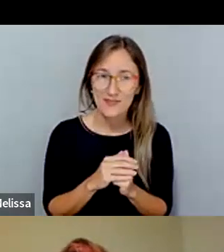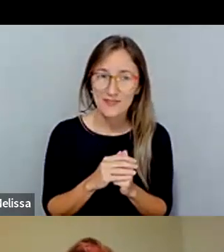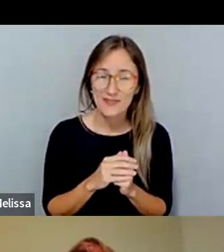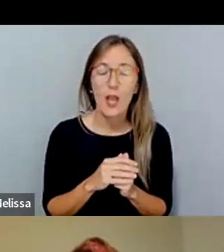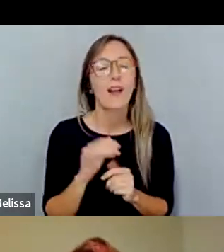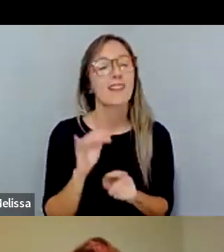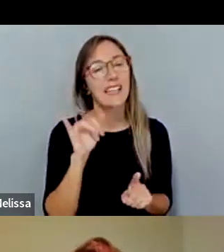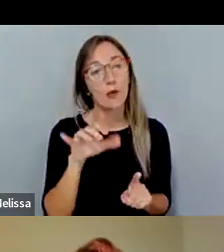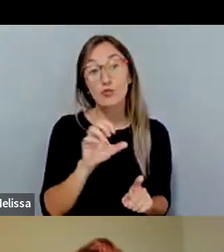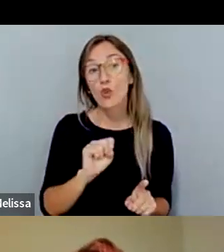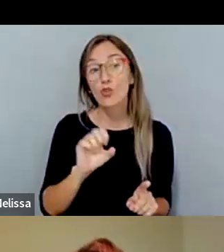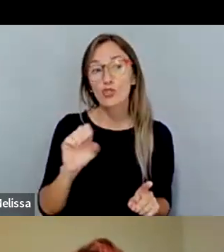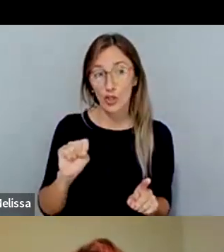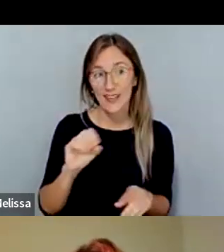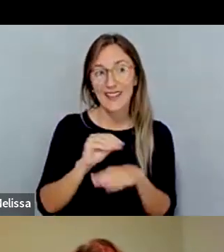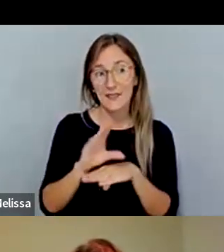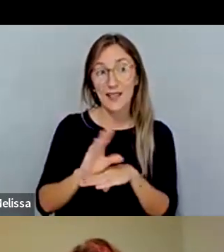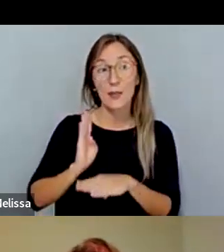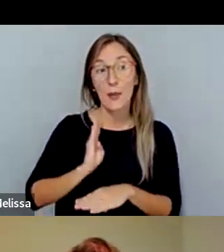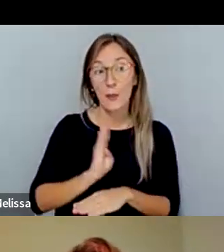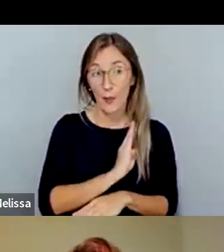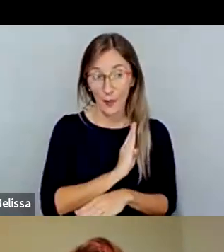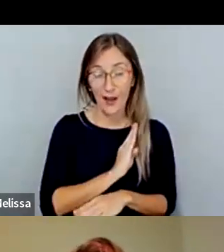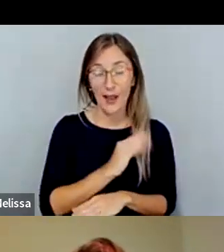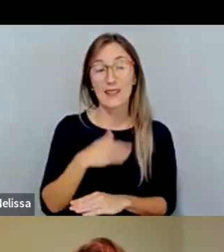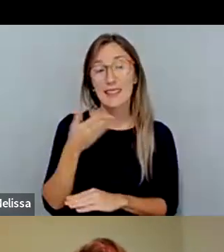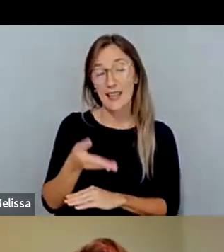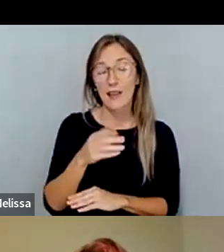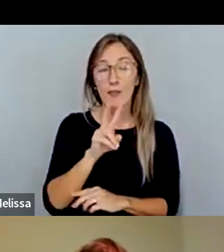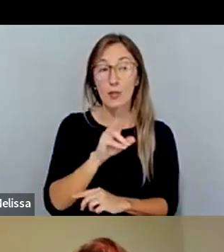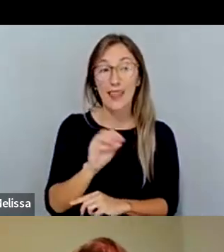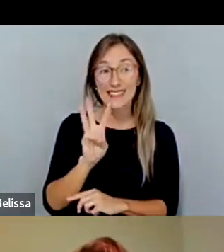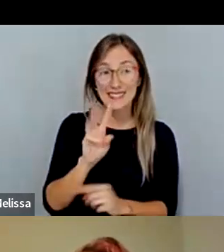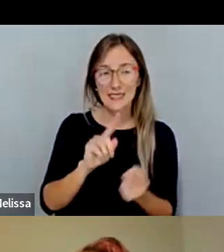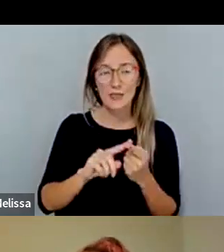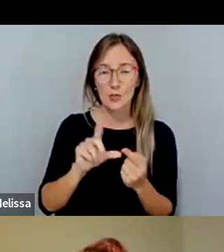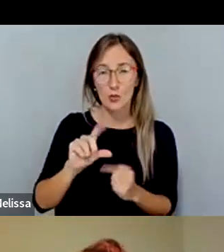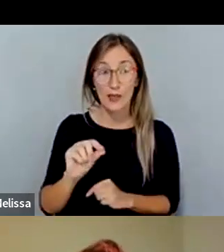wondering what your experience has been since SSI came about. I'm curious to learn more.